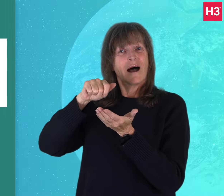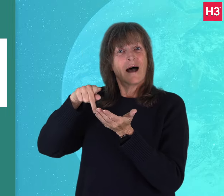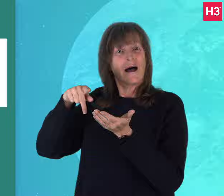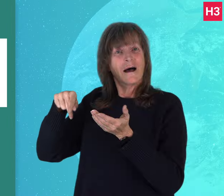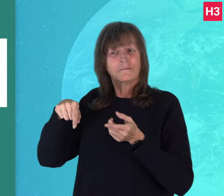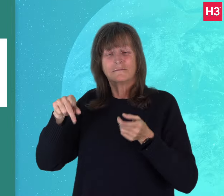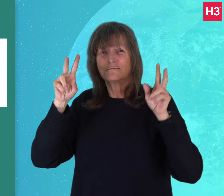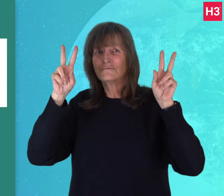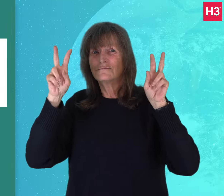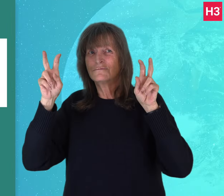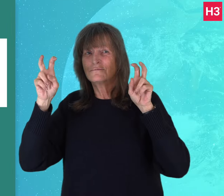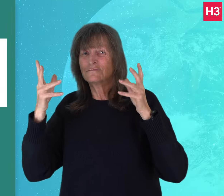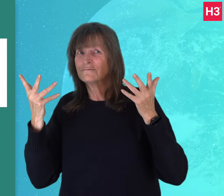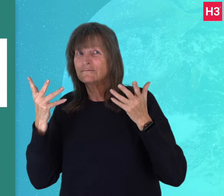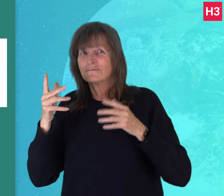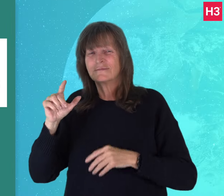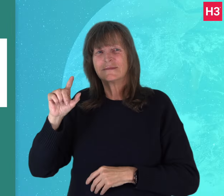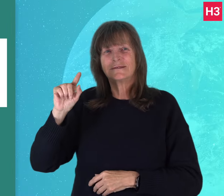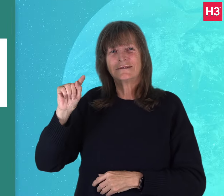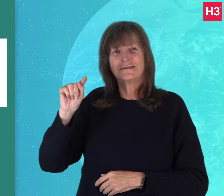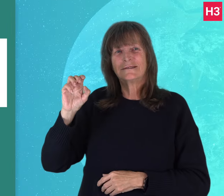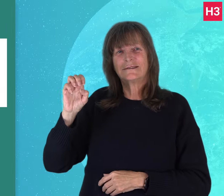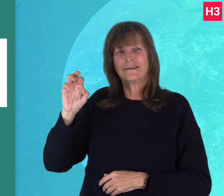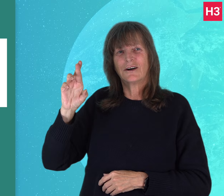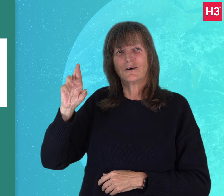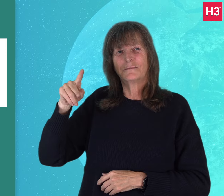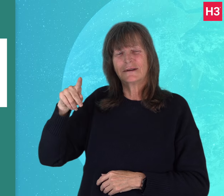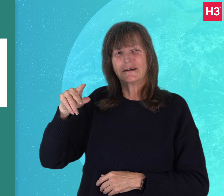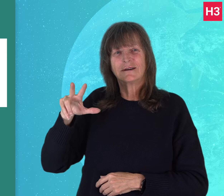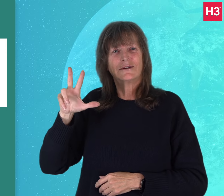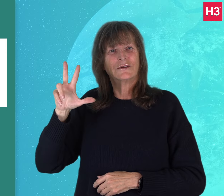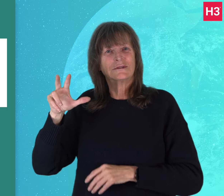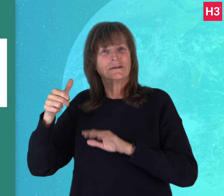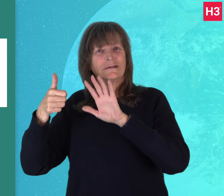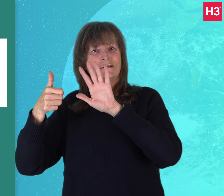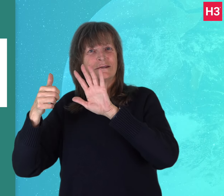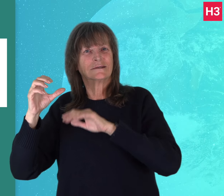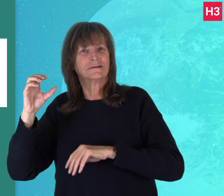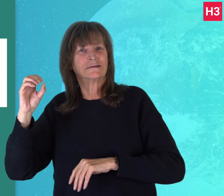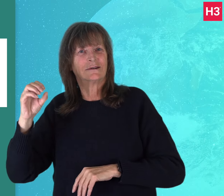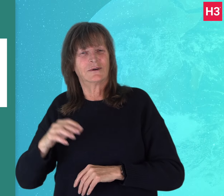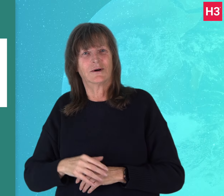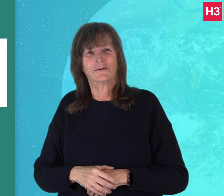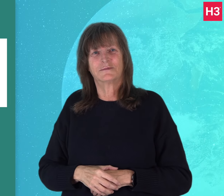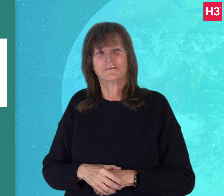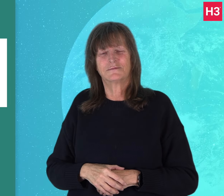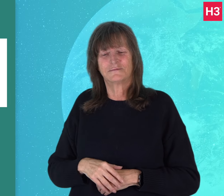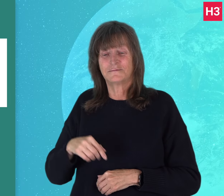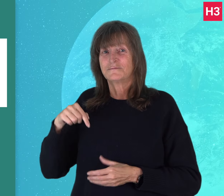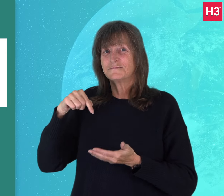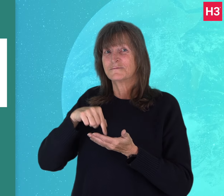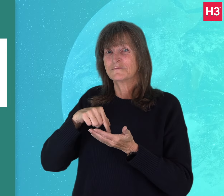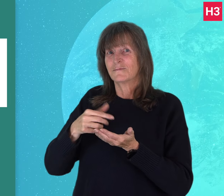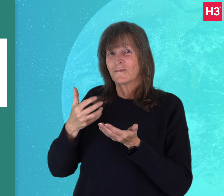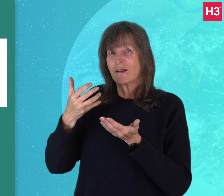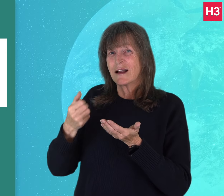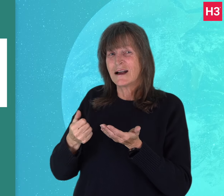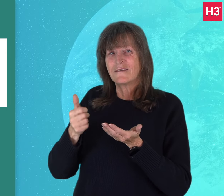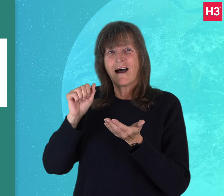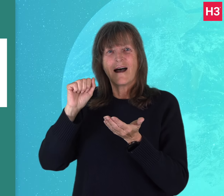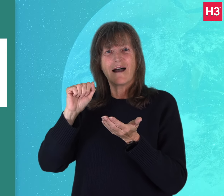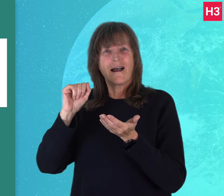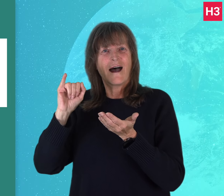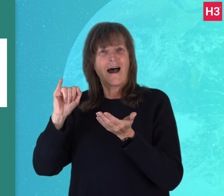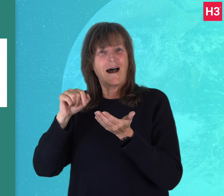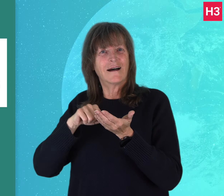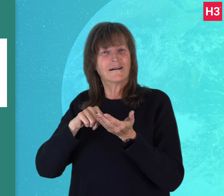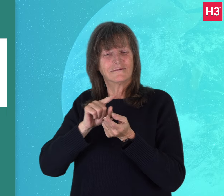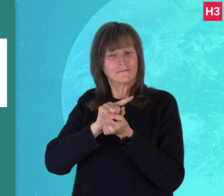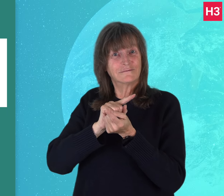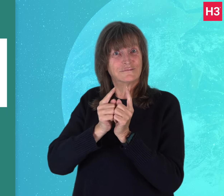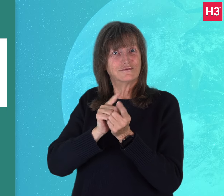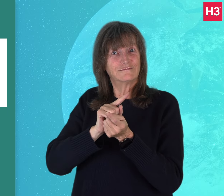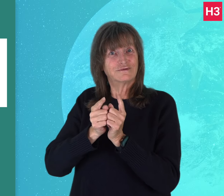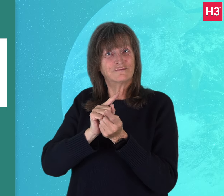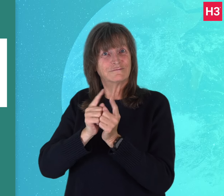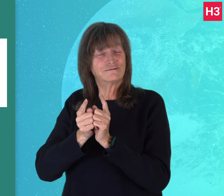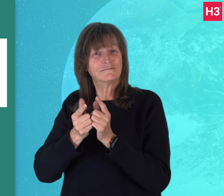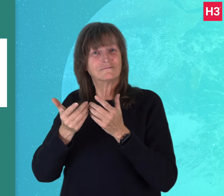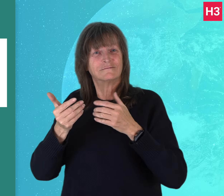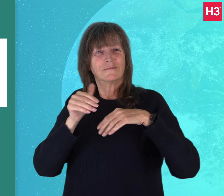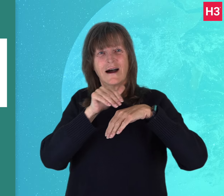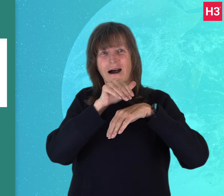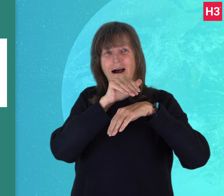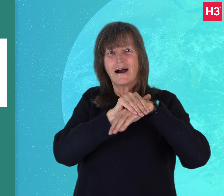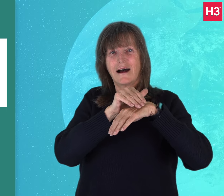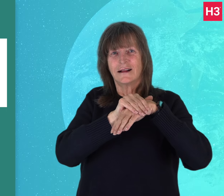It uses artificial intelligence to translate spoken English and